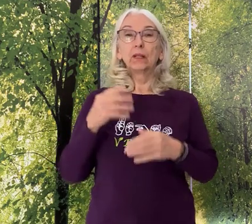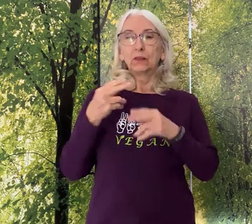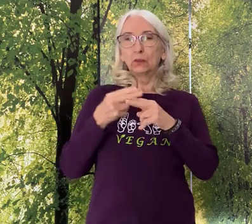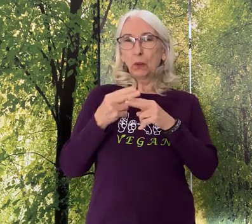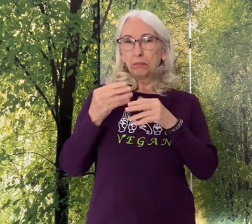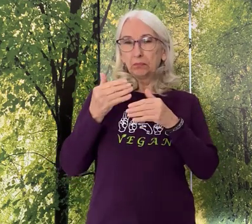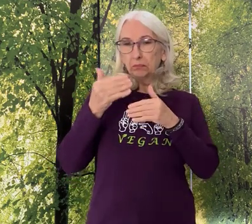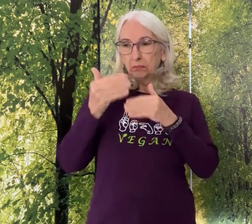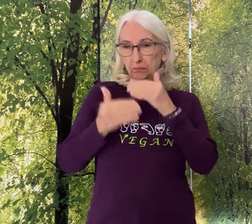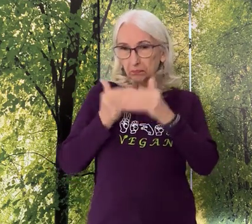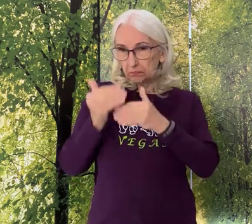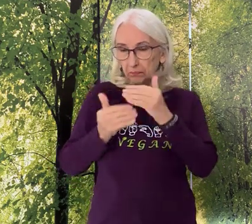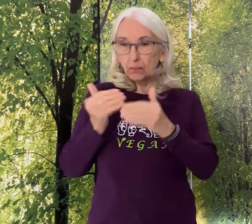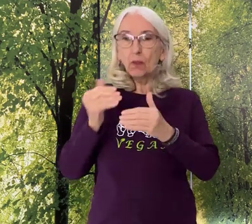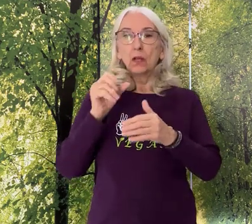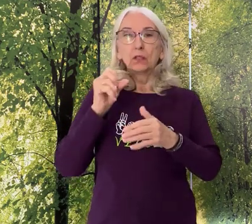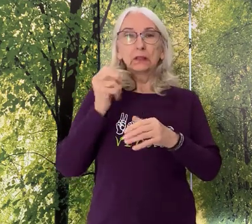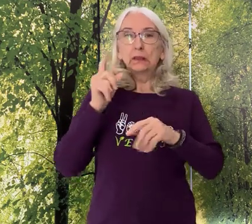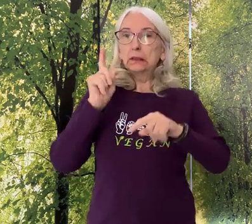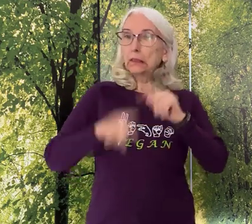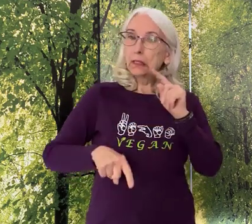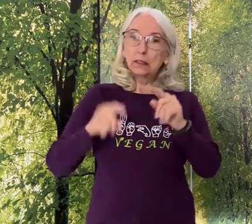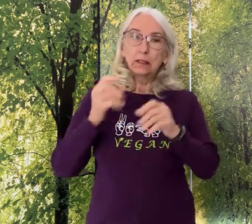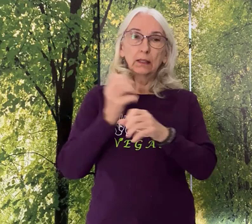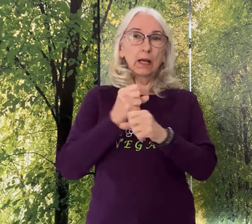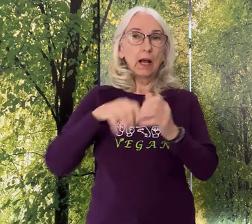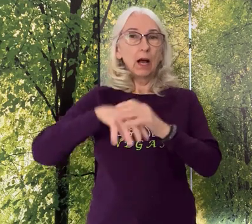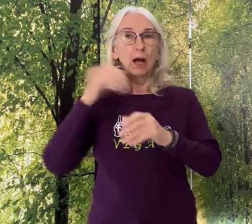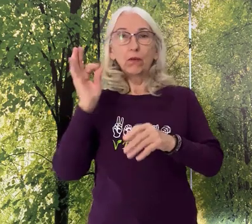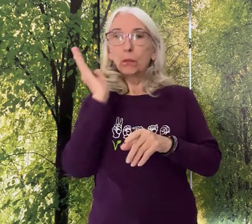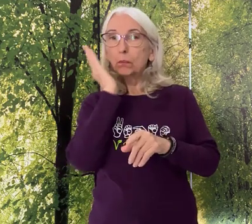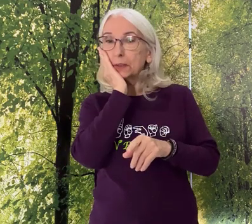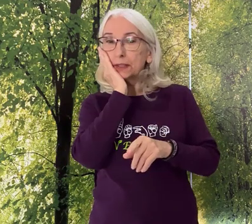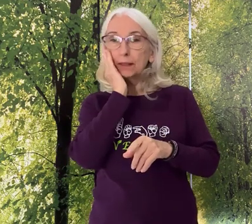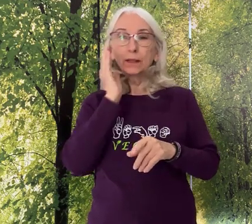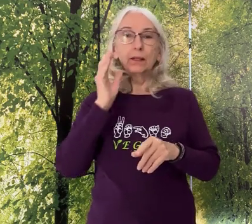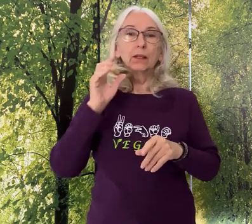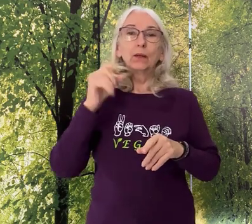Over a short period, she couldn’t get out of bed,